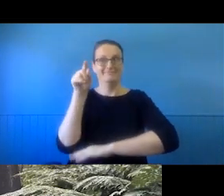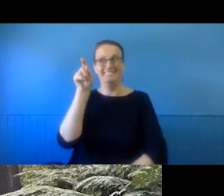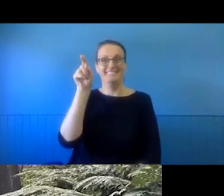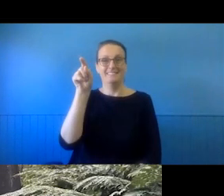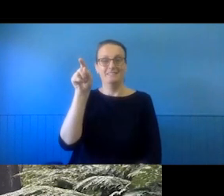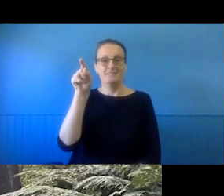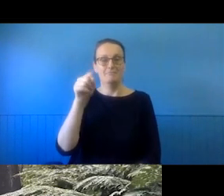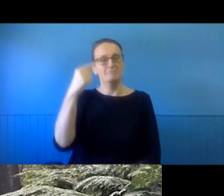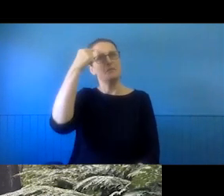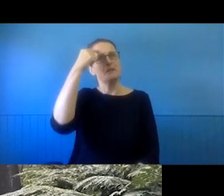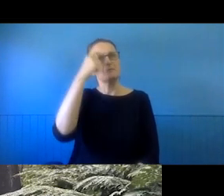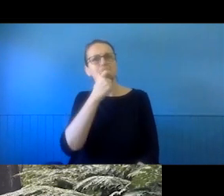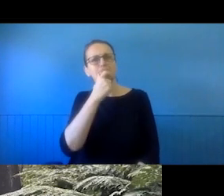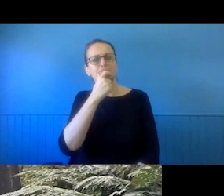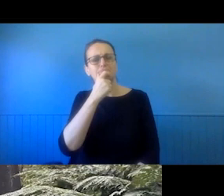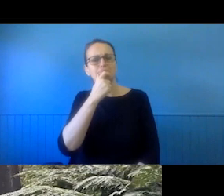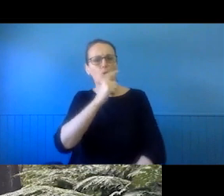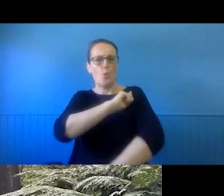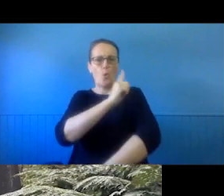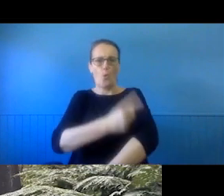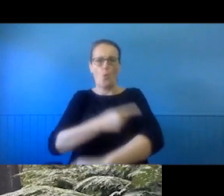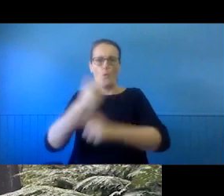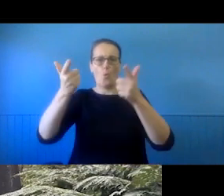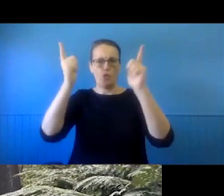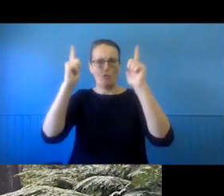thinking about "authority" as a noun, which is responsible for